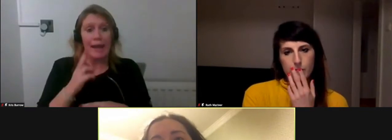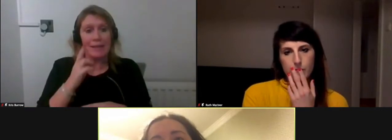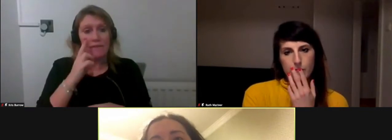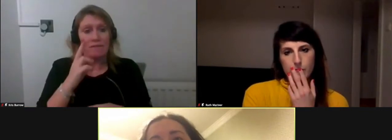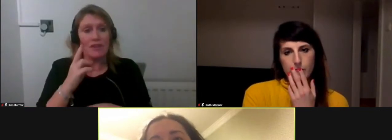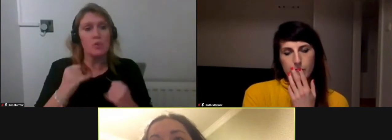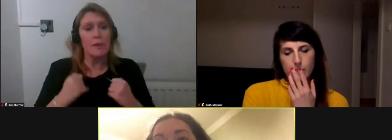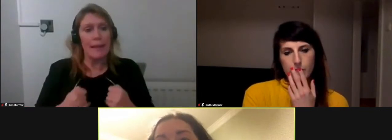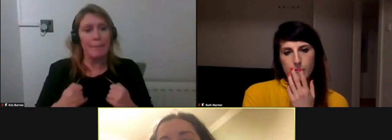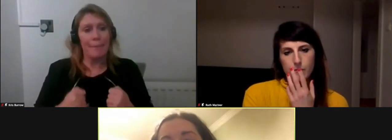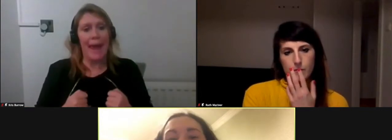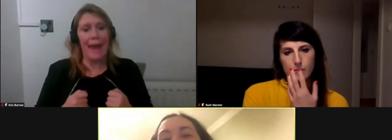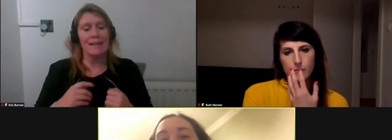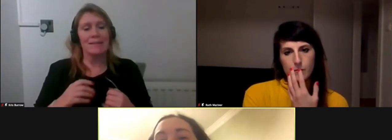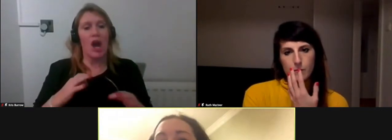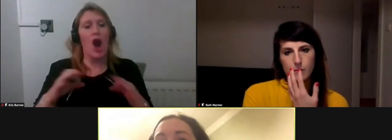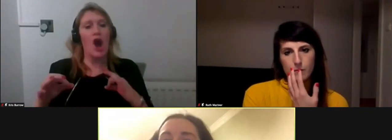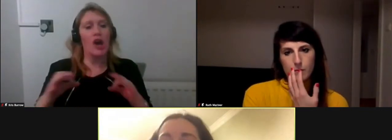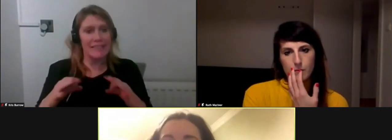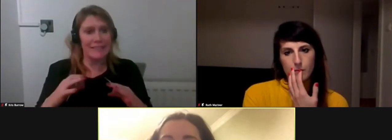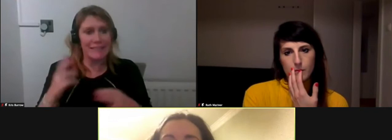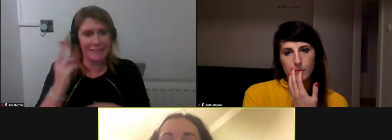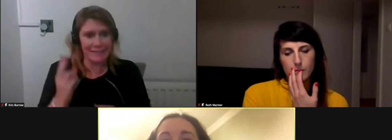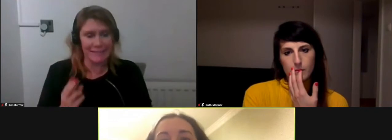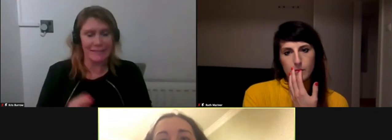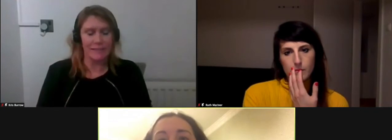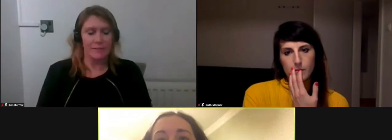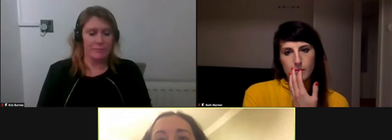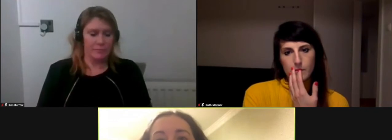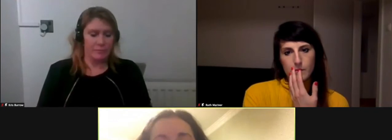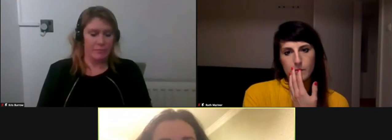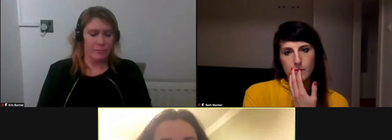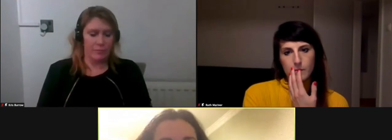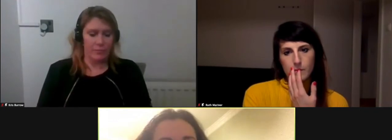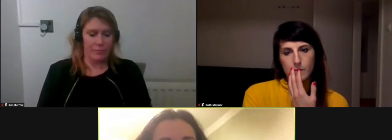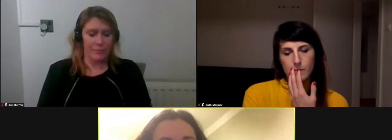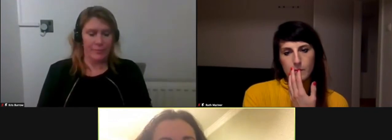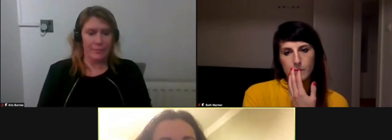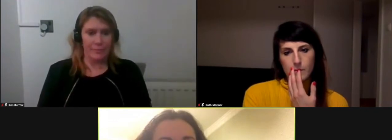artist, there is something, as Foley Ruth said, something so tangible about Foley,